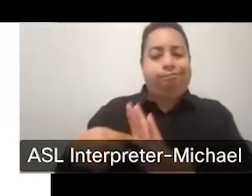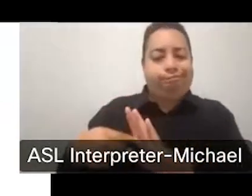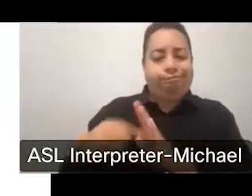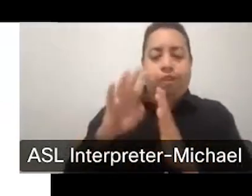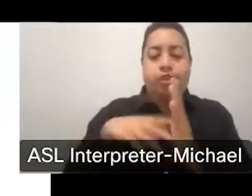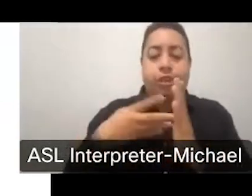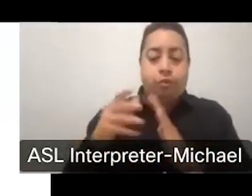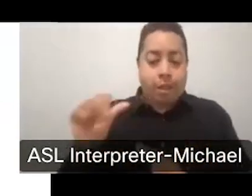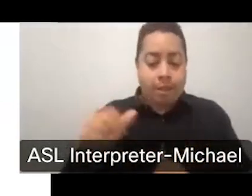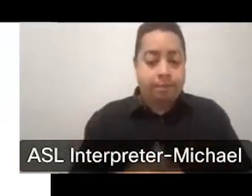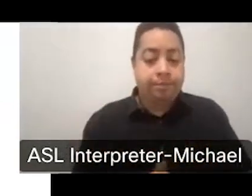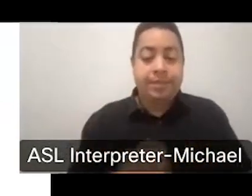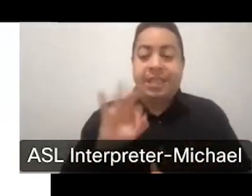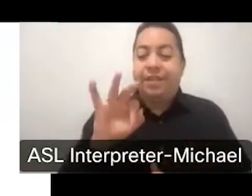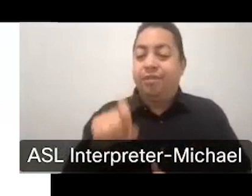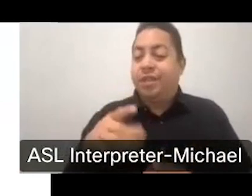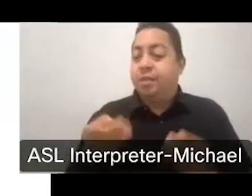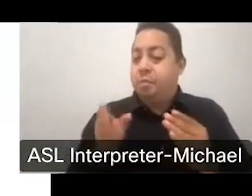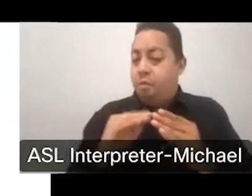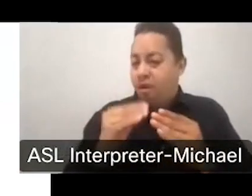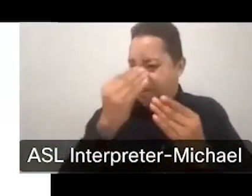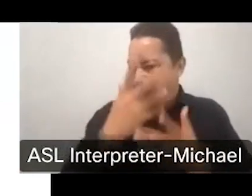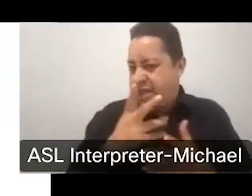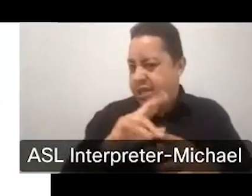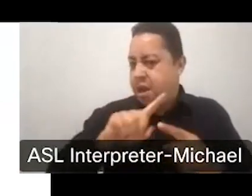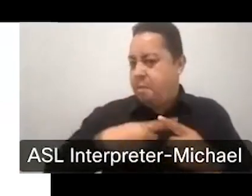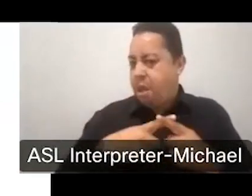“Can I Participate in the WRP?”